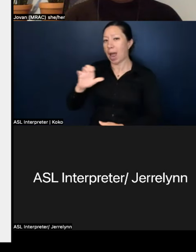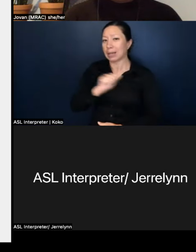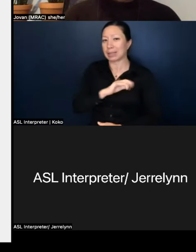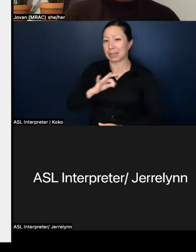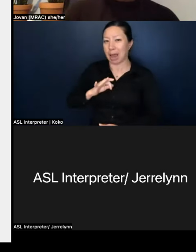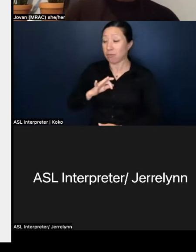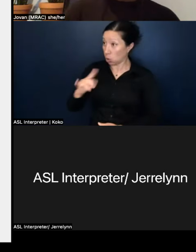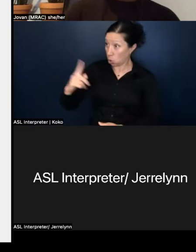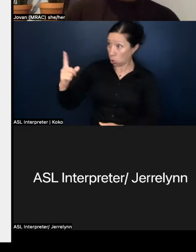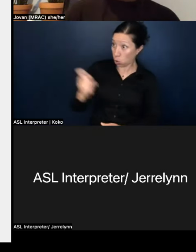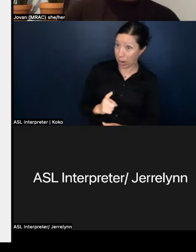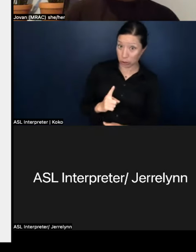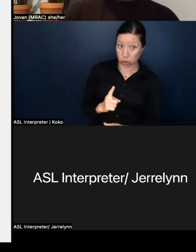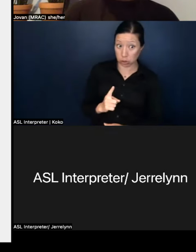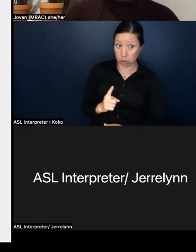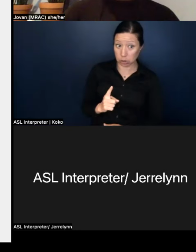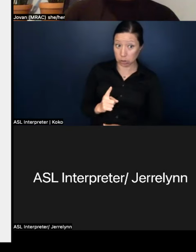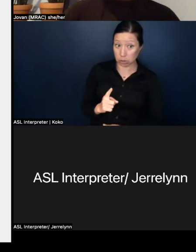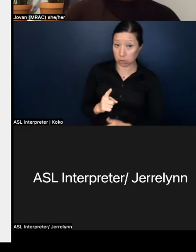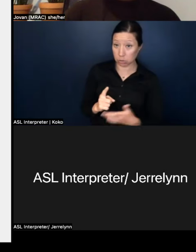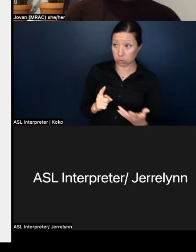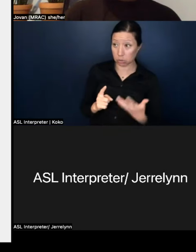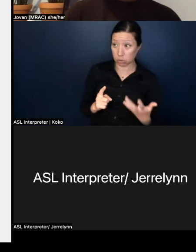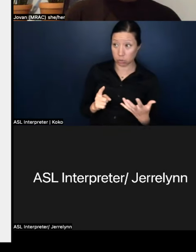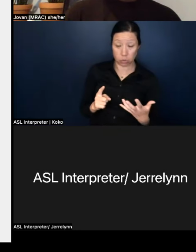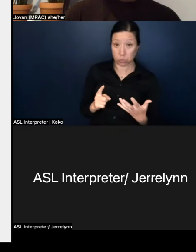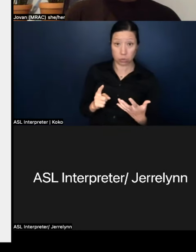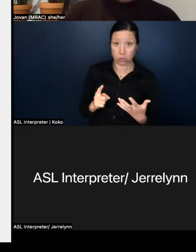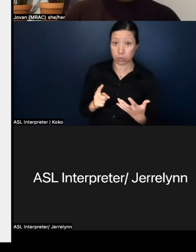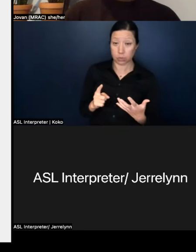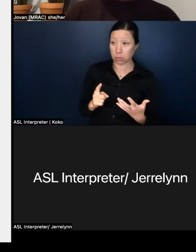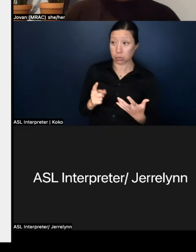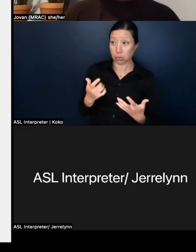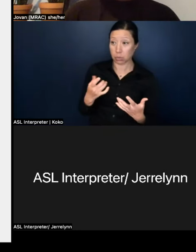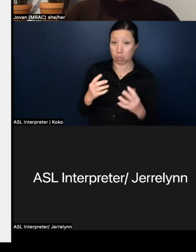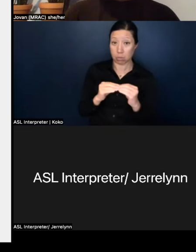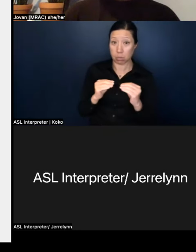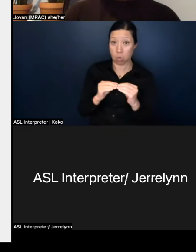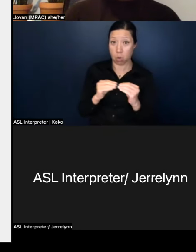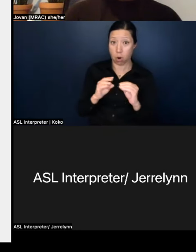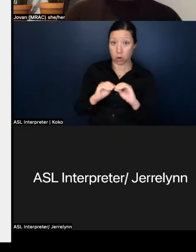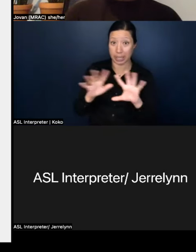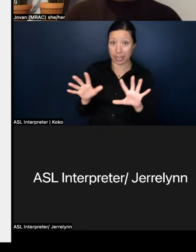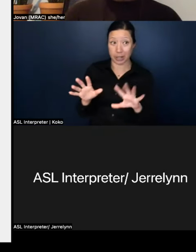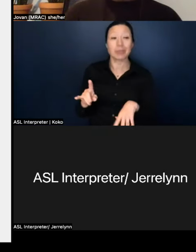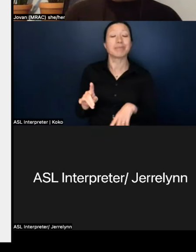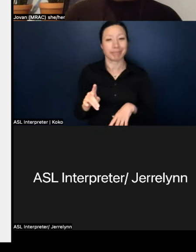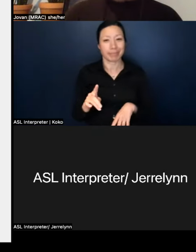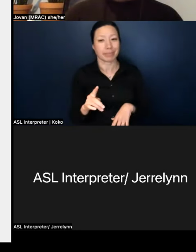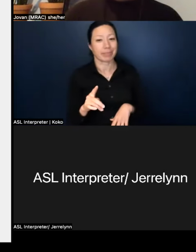[Mirella] I'm not hearing anything, so I will move on. But again, if you need more clarification, feel free to throw it in the chat.